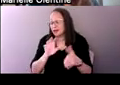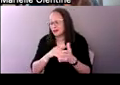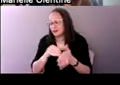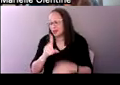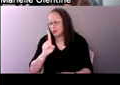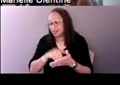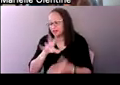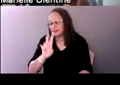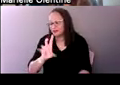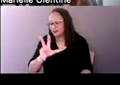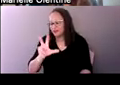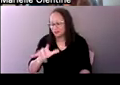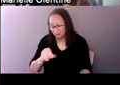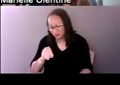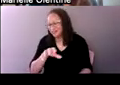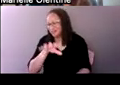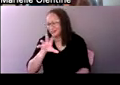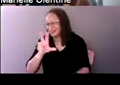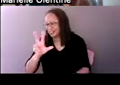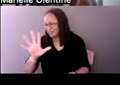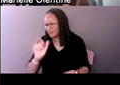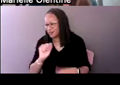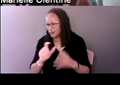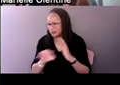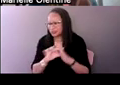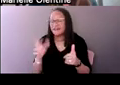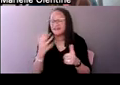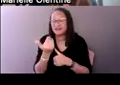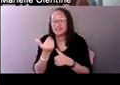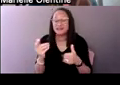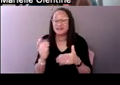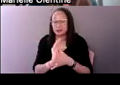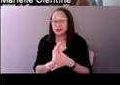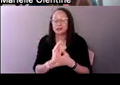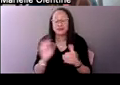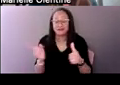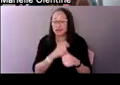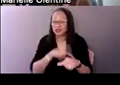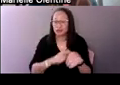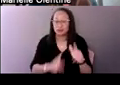And so these are responses from producers of films, not from their sales agents. We really wanted the